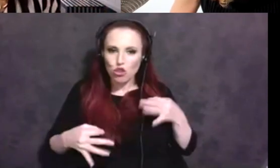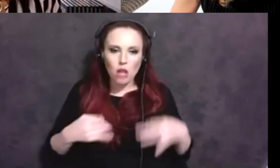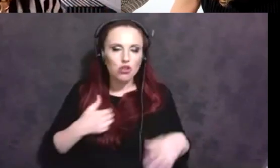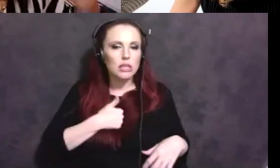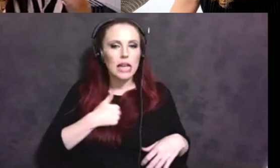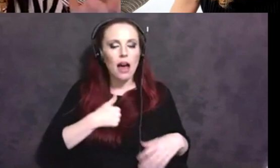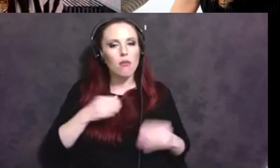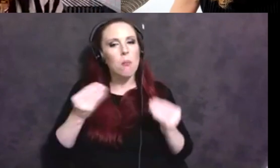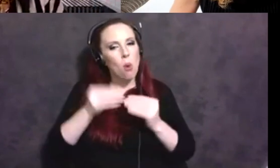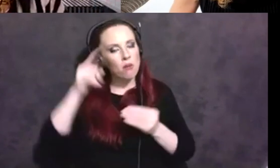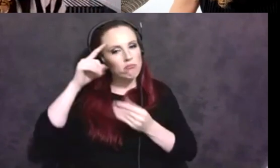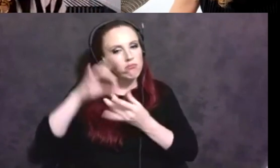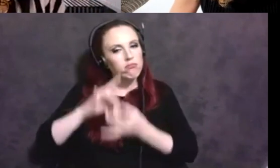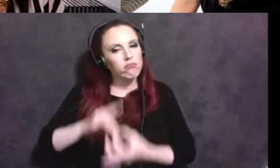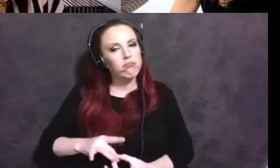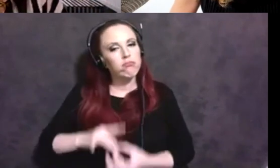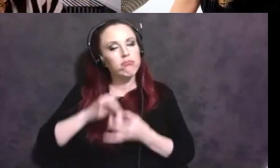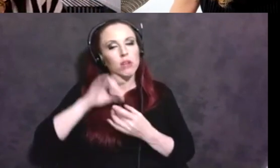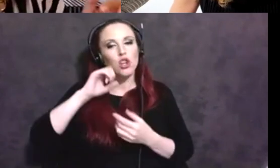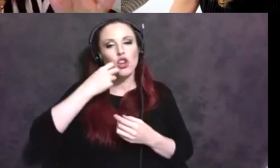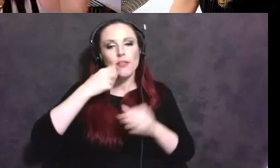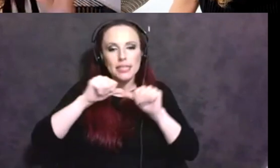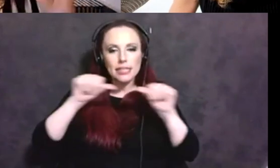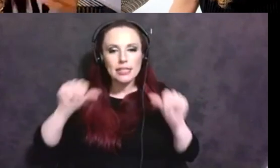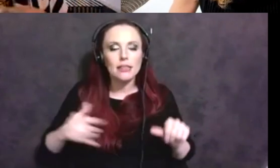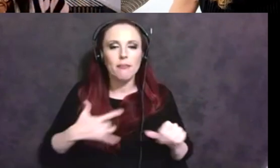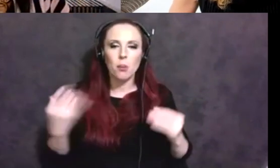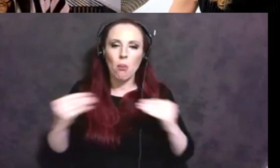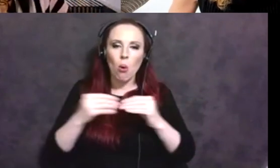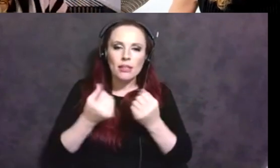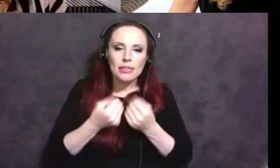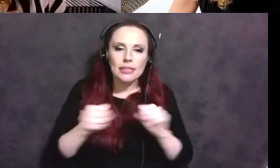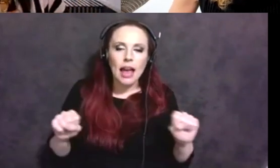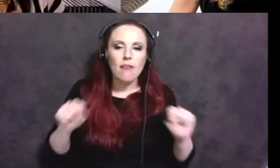of exploration of the body that helps us bring ourselves into the body into non judgmental